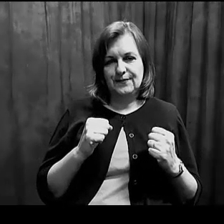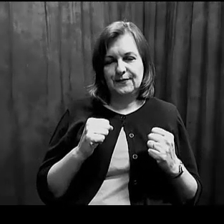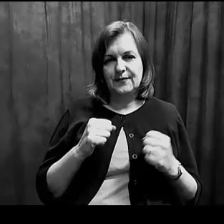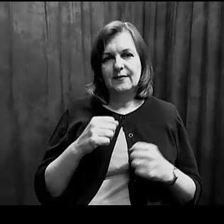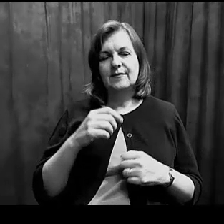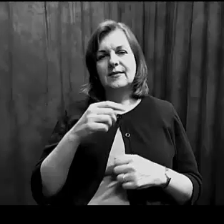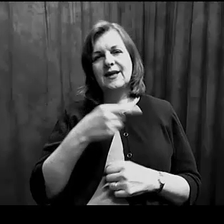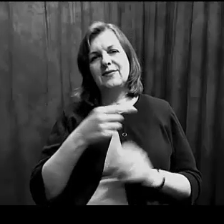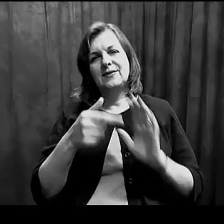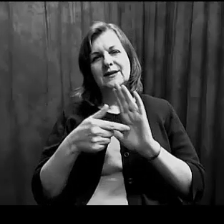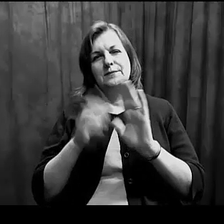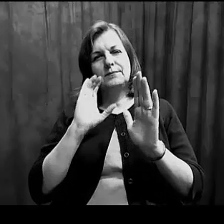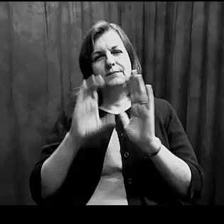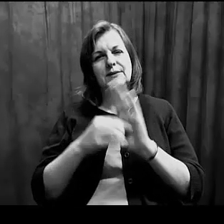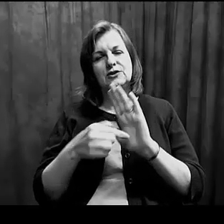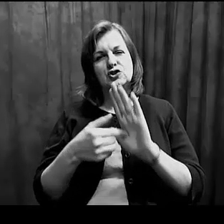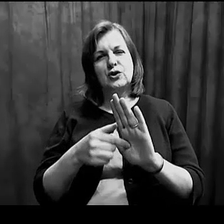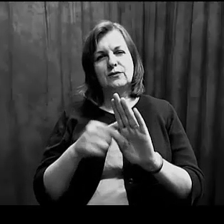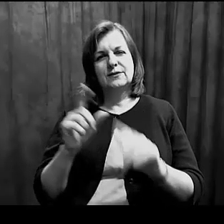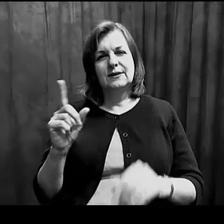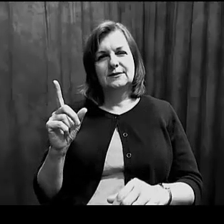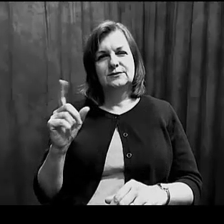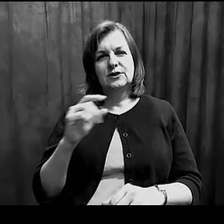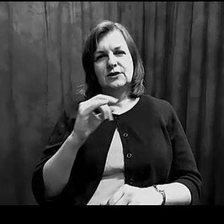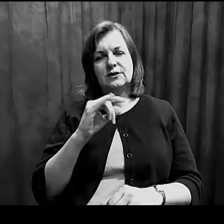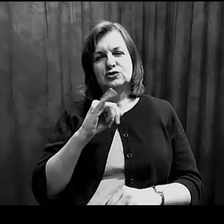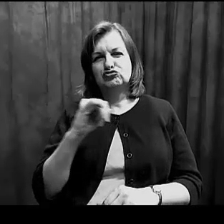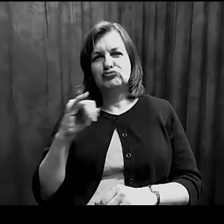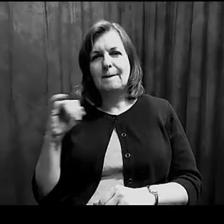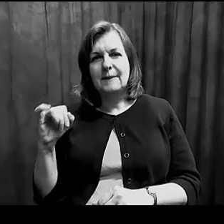so with ice floating and in this case I show you